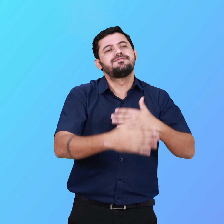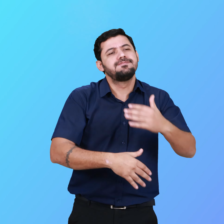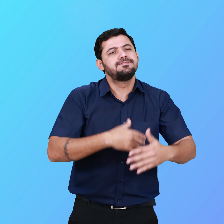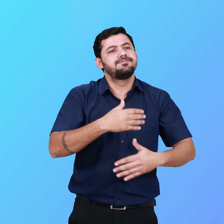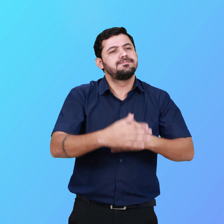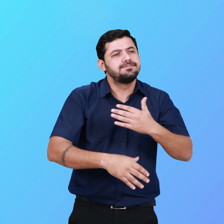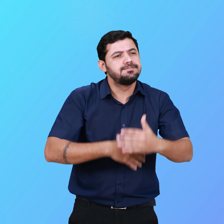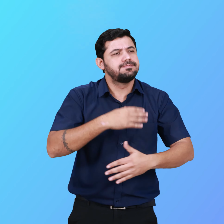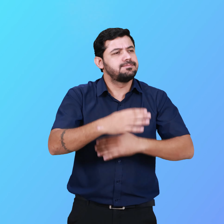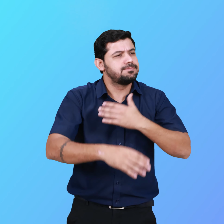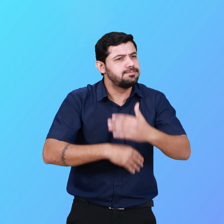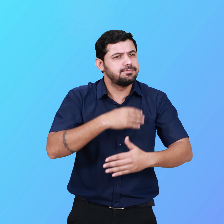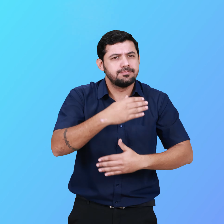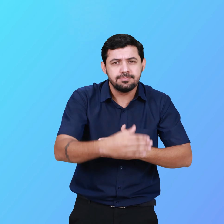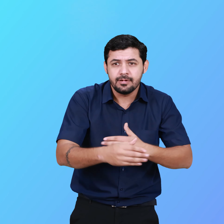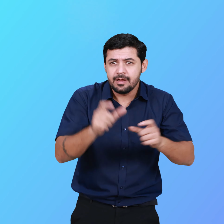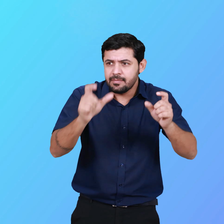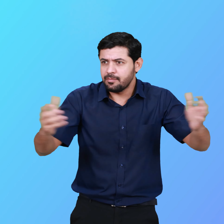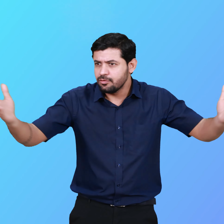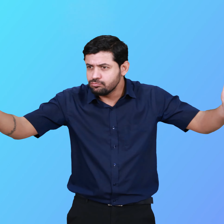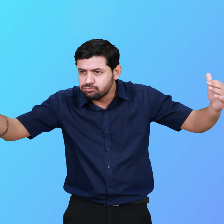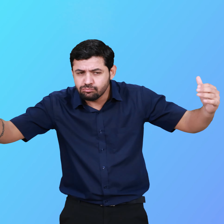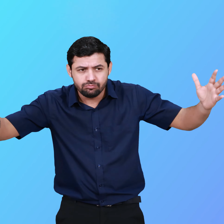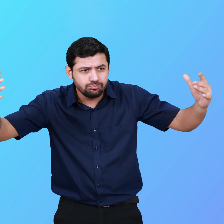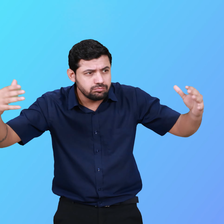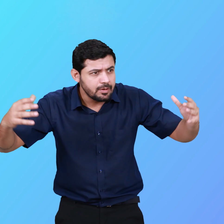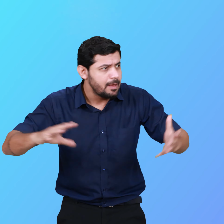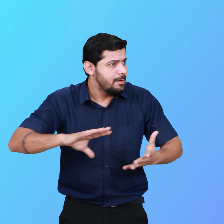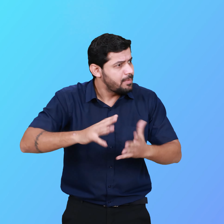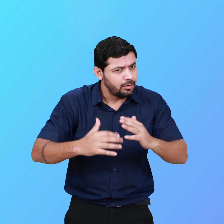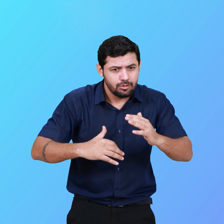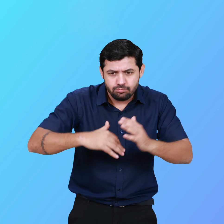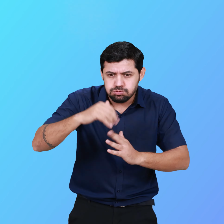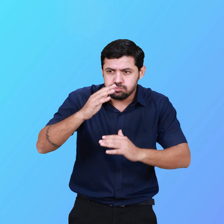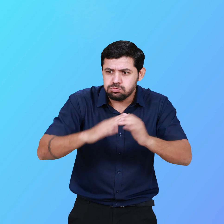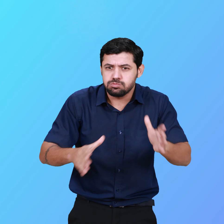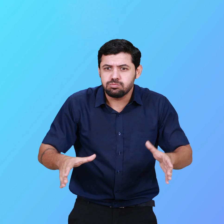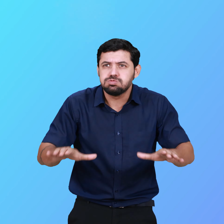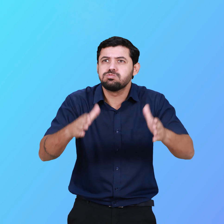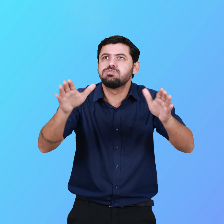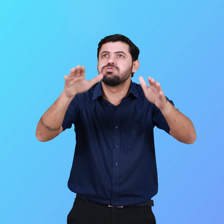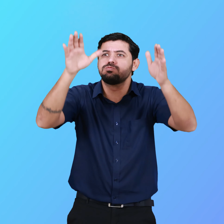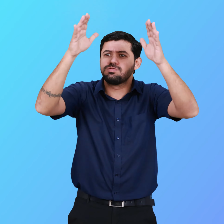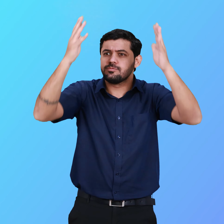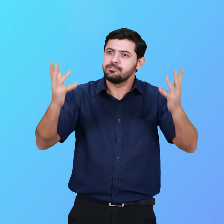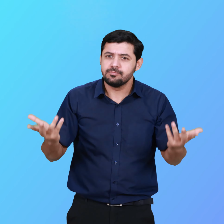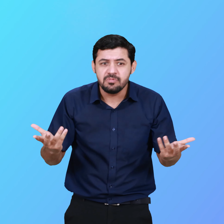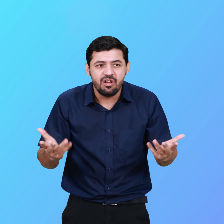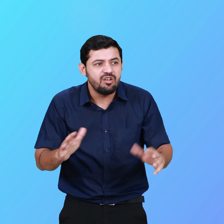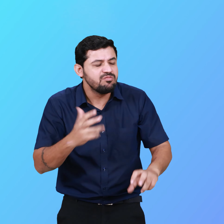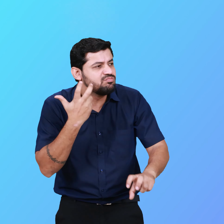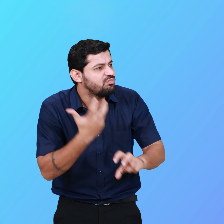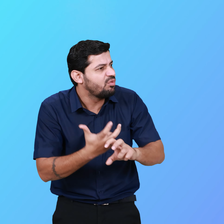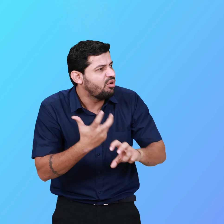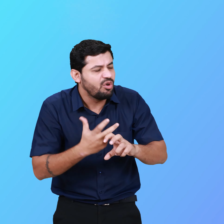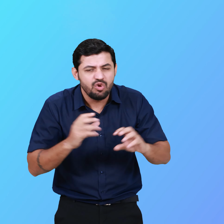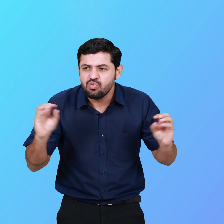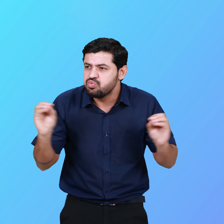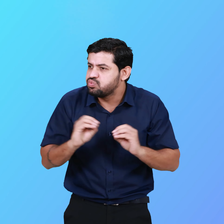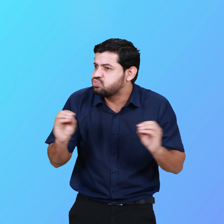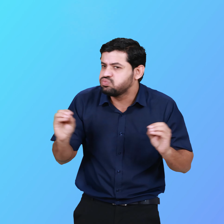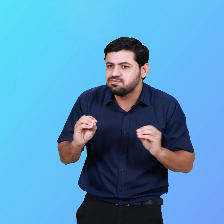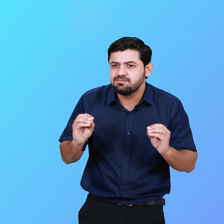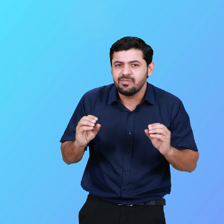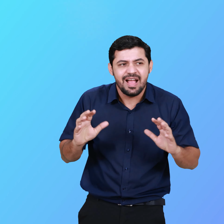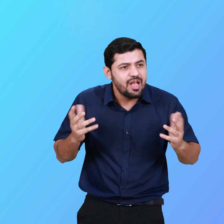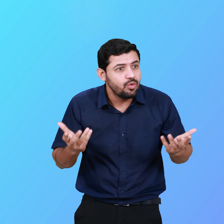One day they had the idea of building a temple city with a tower. They did not have stone there, so they said to each other,